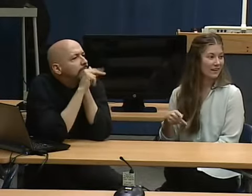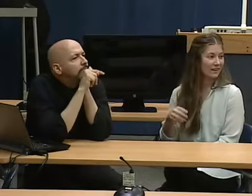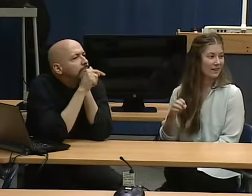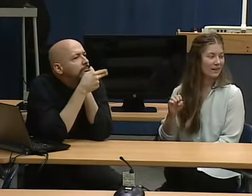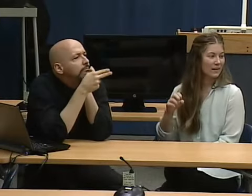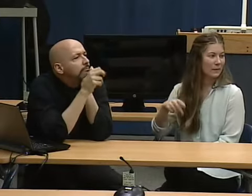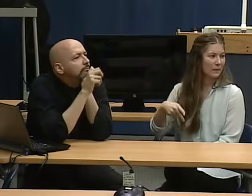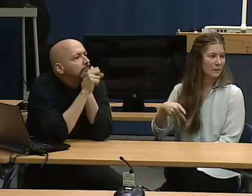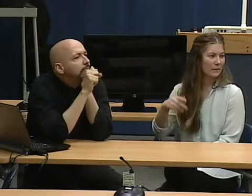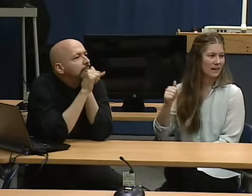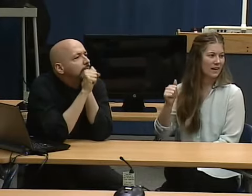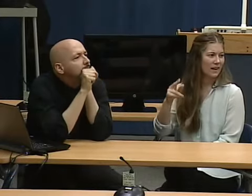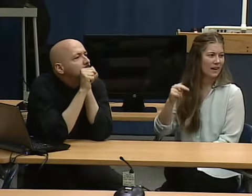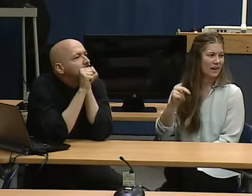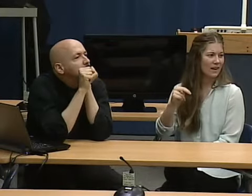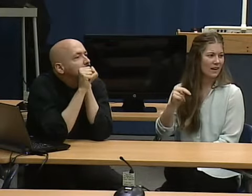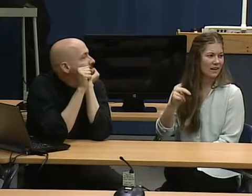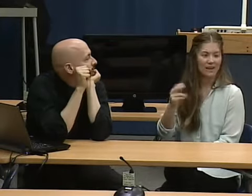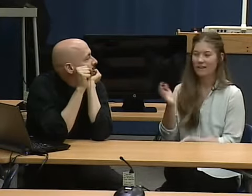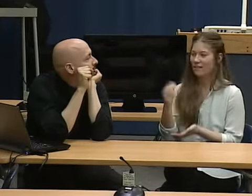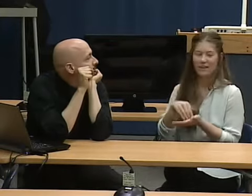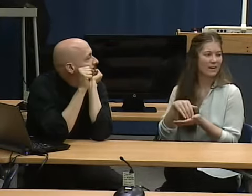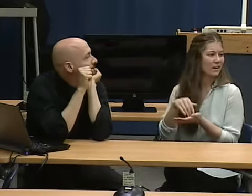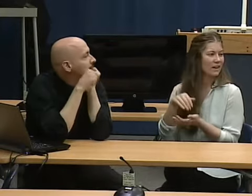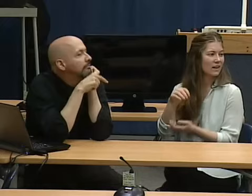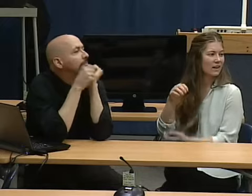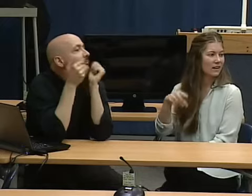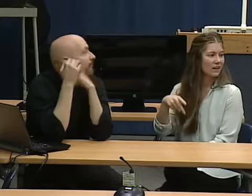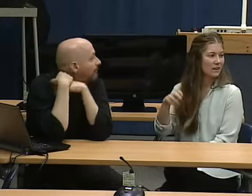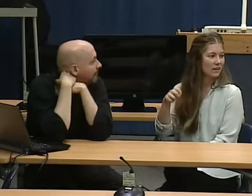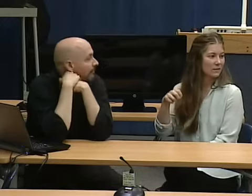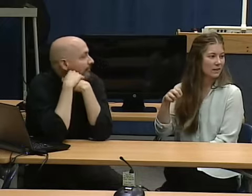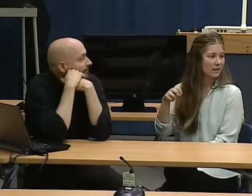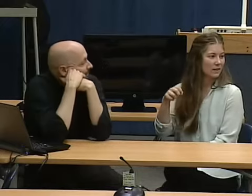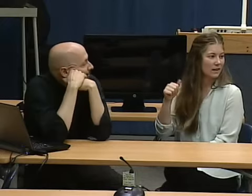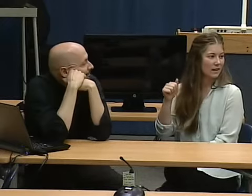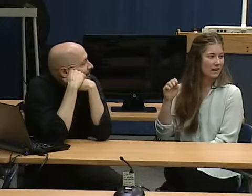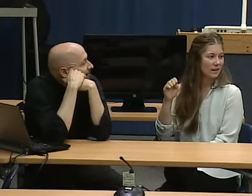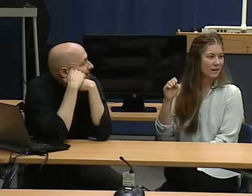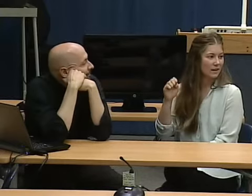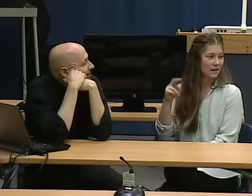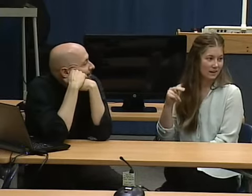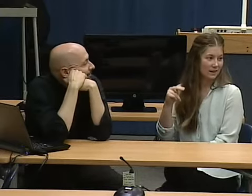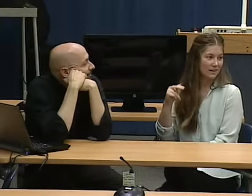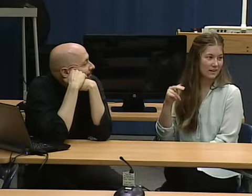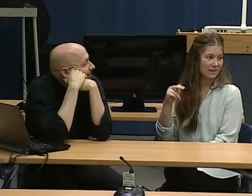E-P... E-P-A-N... Again? E-P-A...E? N...